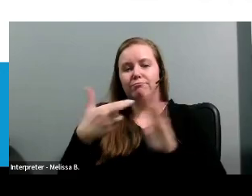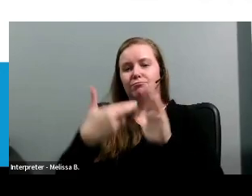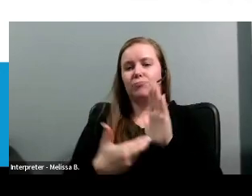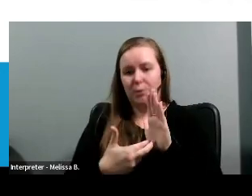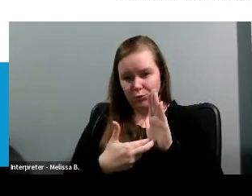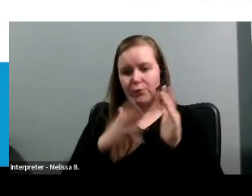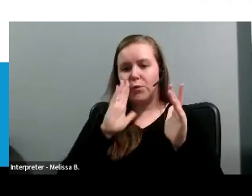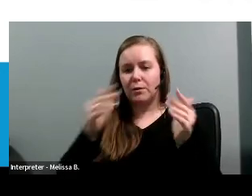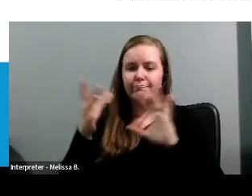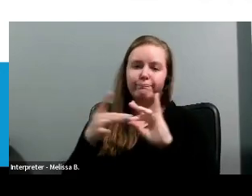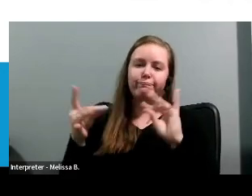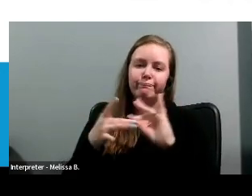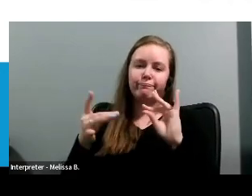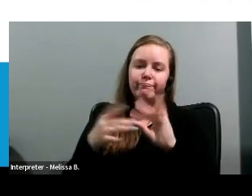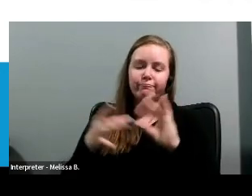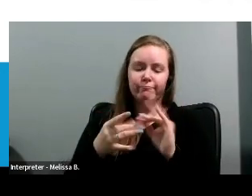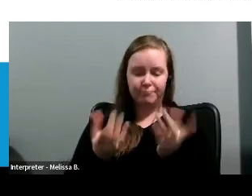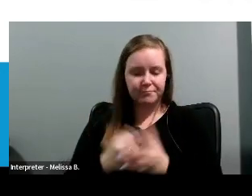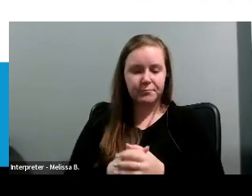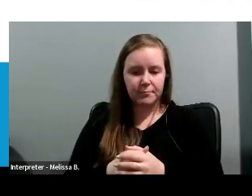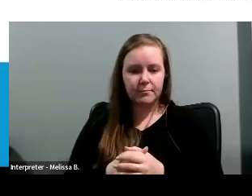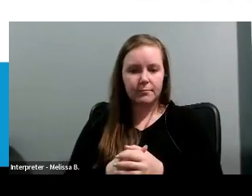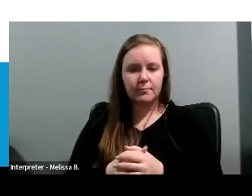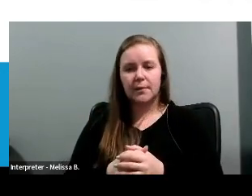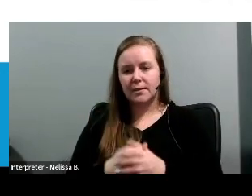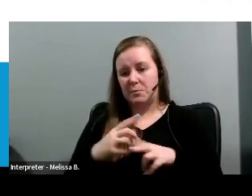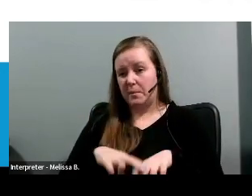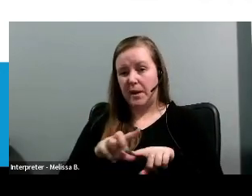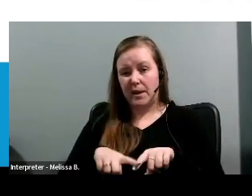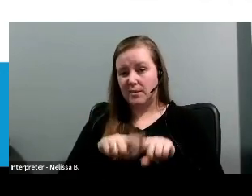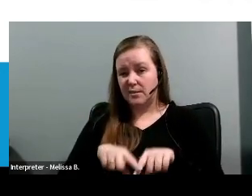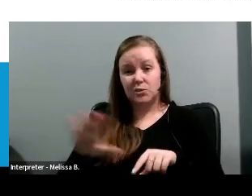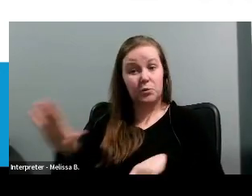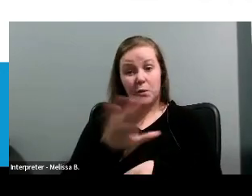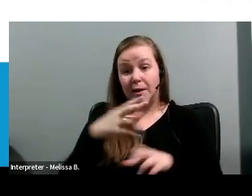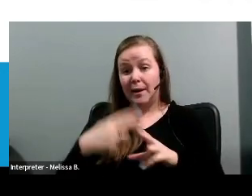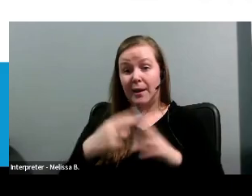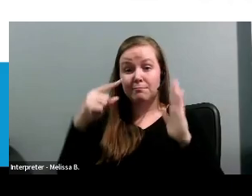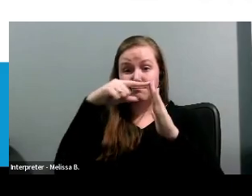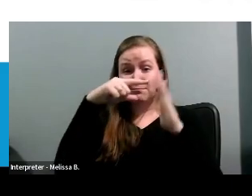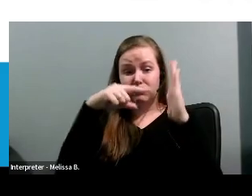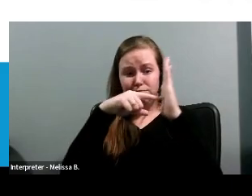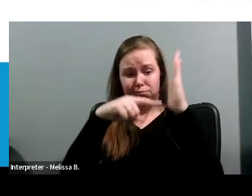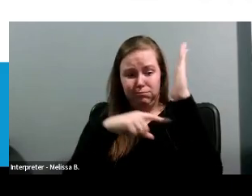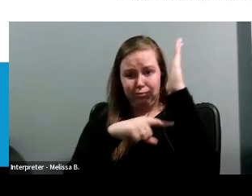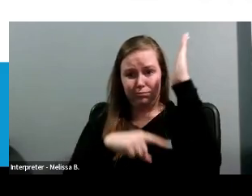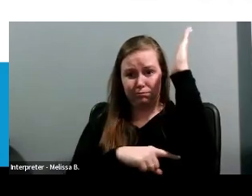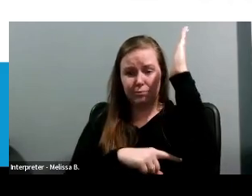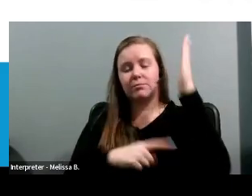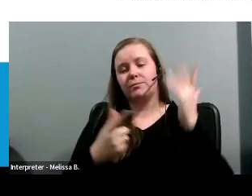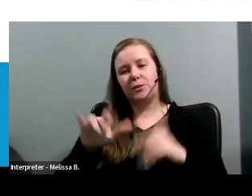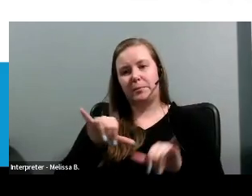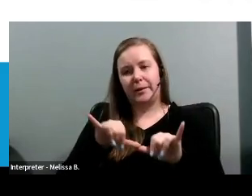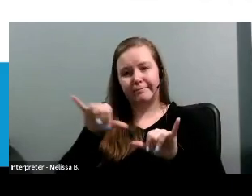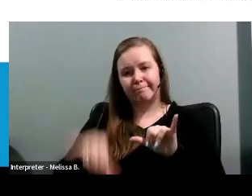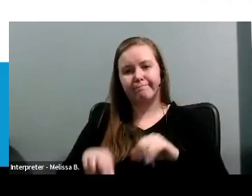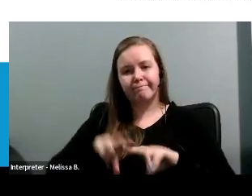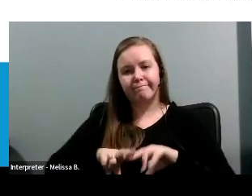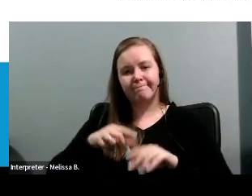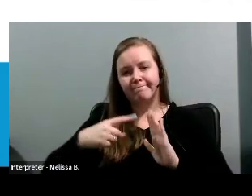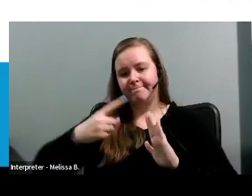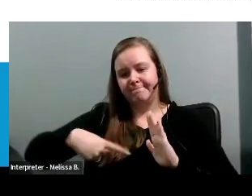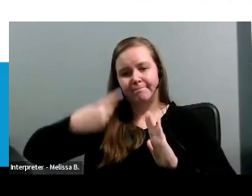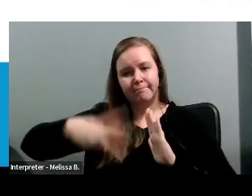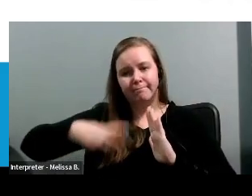Shannon Spencer (she/her): And, you know, depending on where your name is on the list, you can be there for quite a while, for a few hours. So, just to give you a heads up about that.